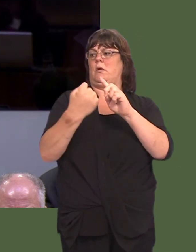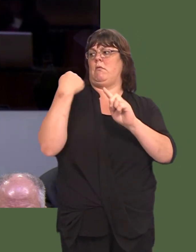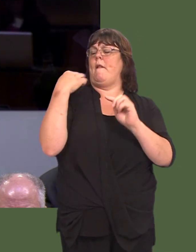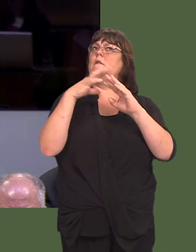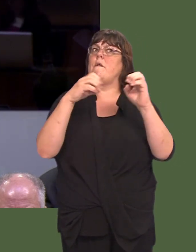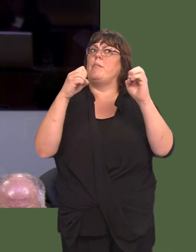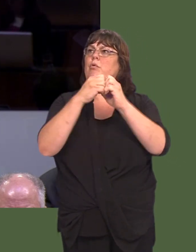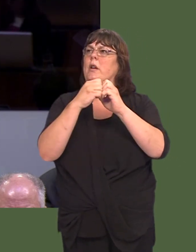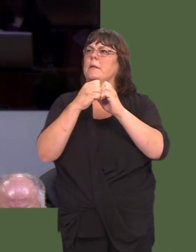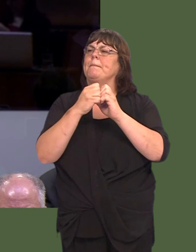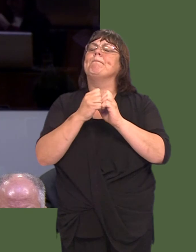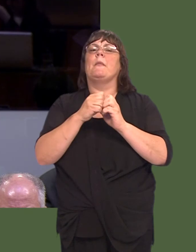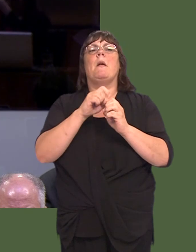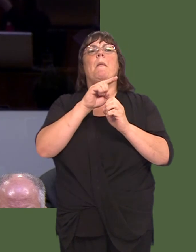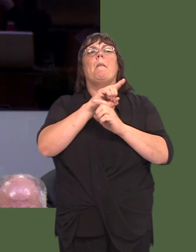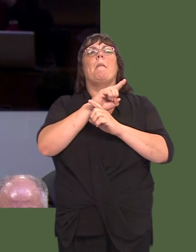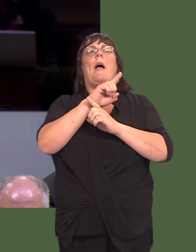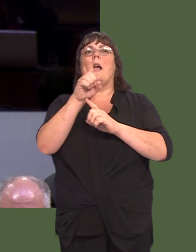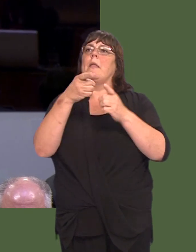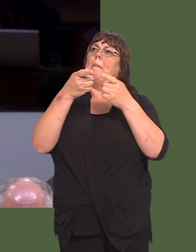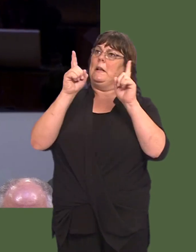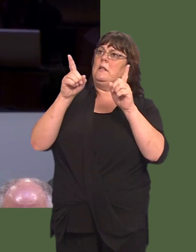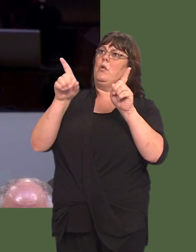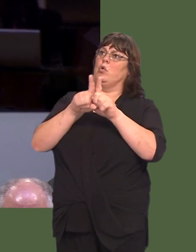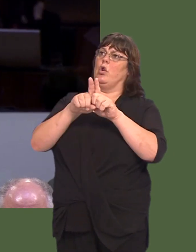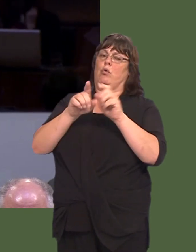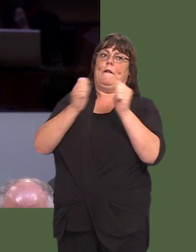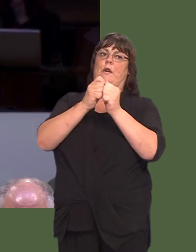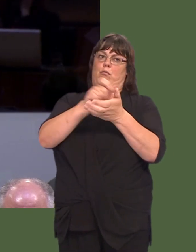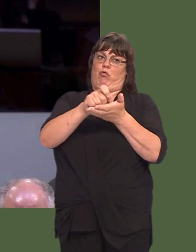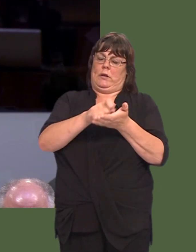in February of this yearóalso confirmed to me in writing by the Ministeróhe has now